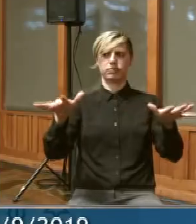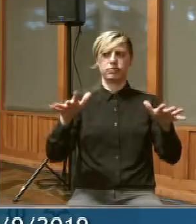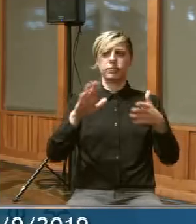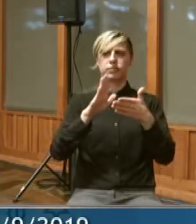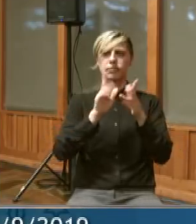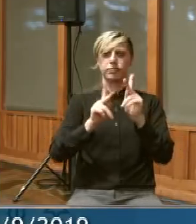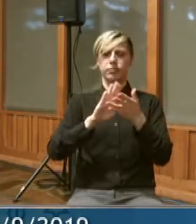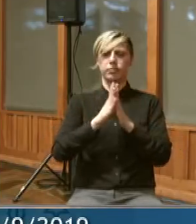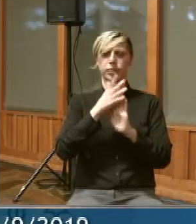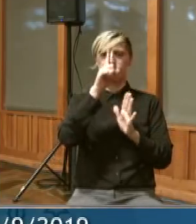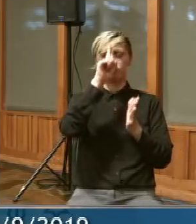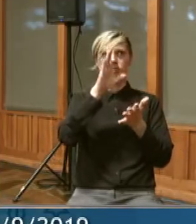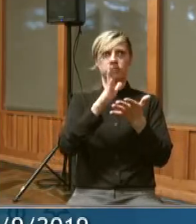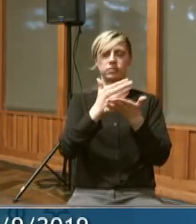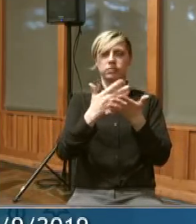TRANSITION. SECONDLY, THIS BUDGET PROCESS